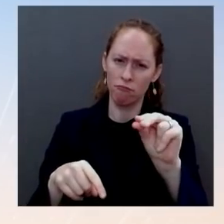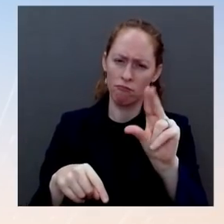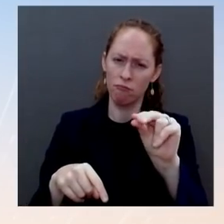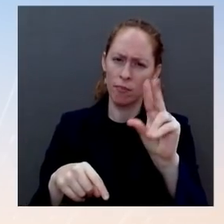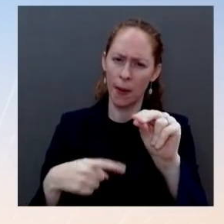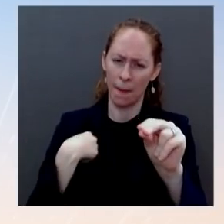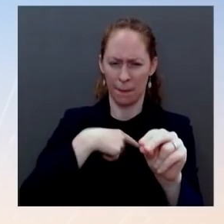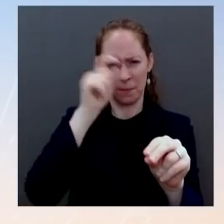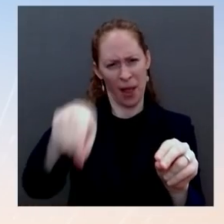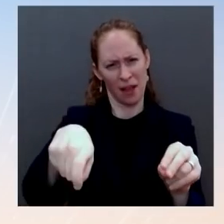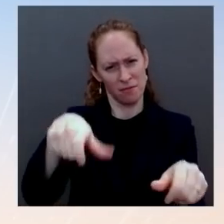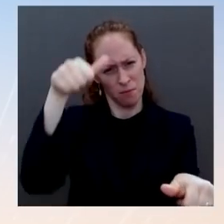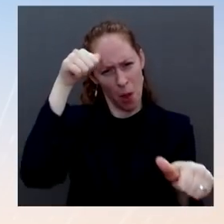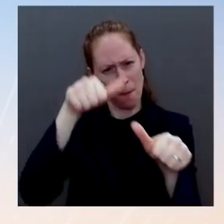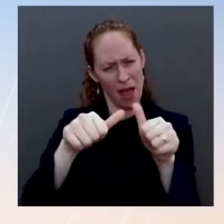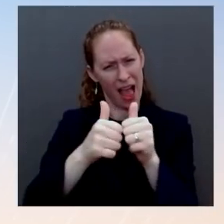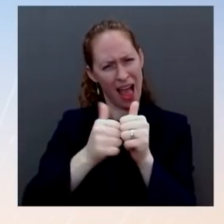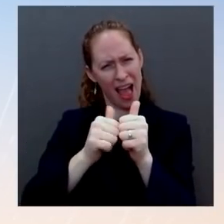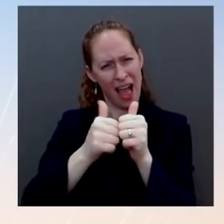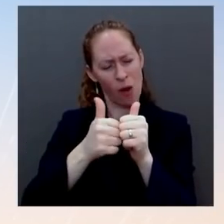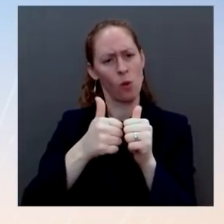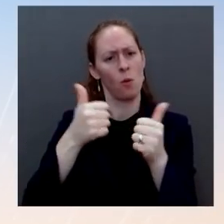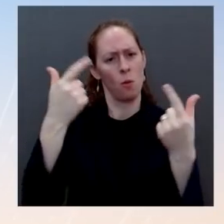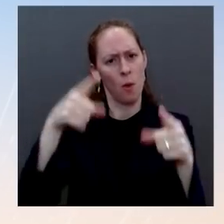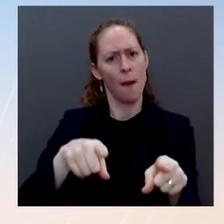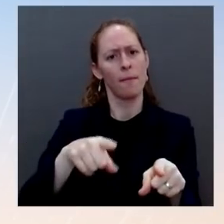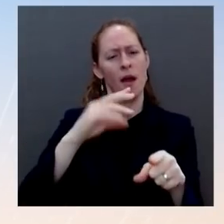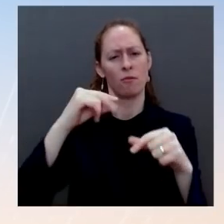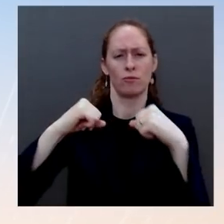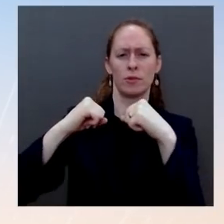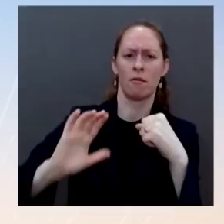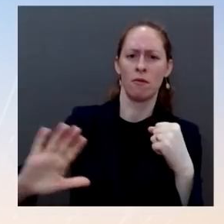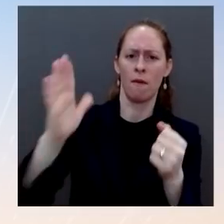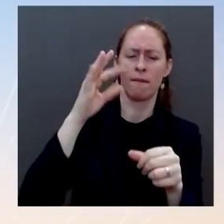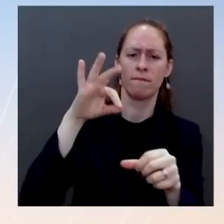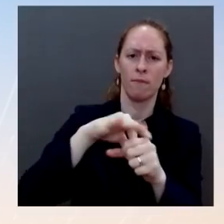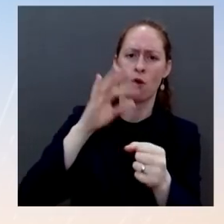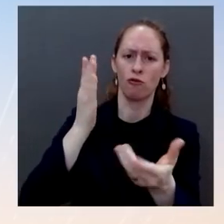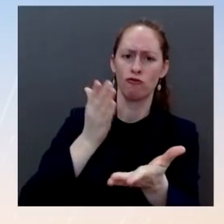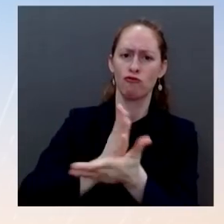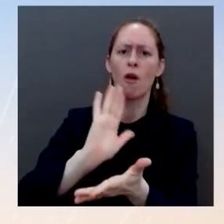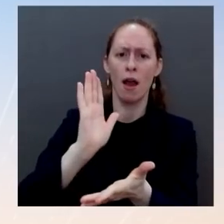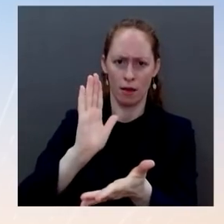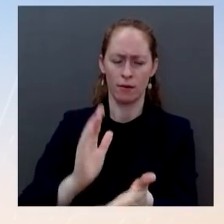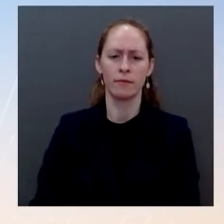about voting rights -- something he touched on very briefly today -- because he will be giving this speech next Tuesday,